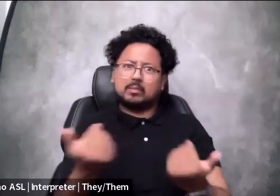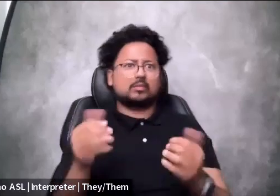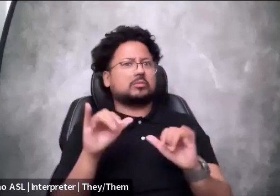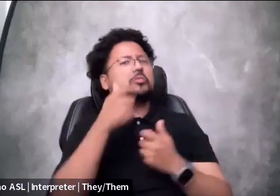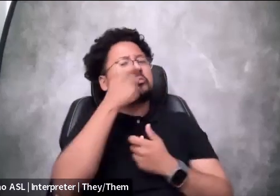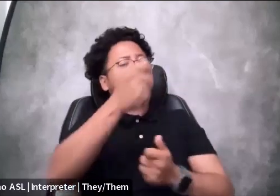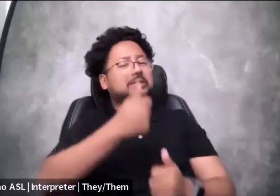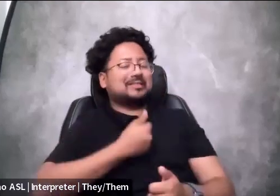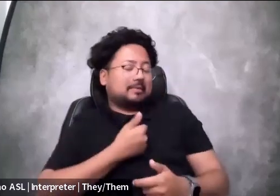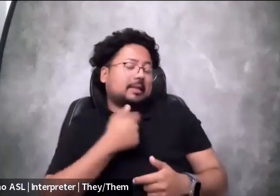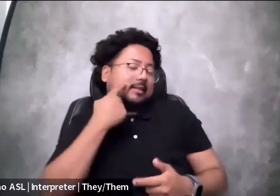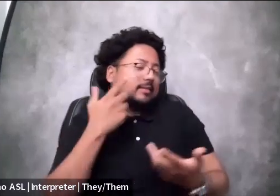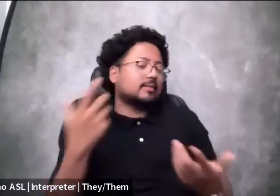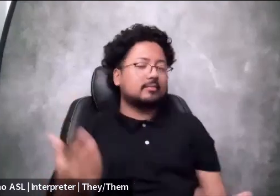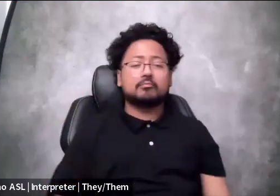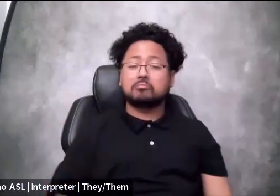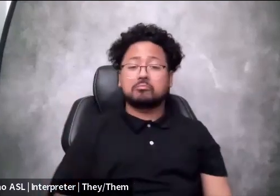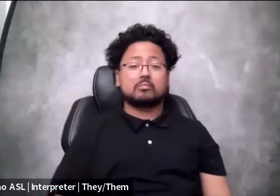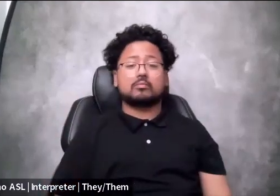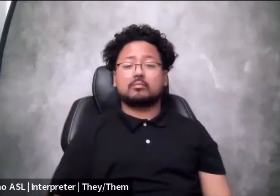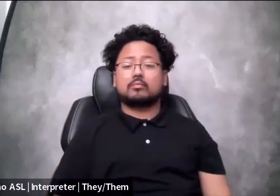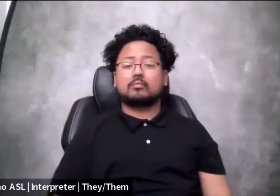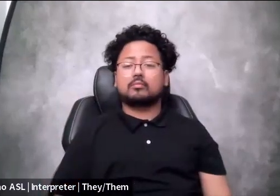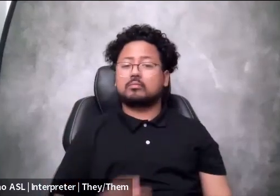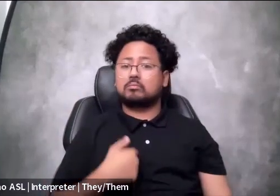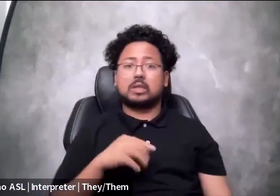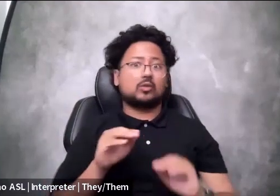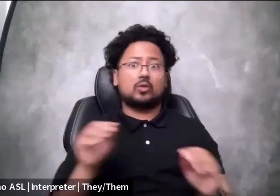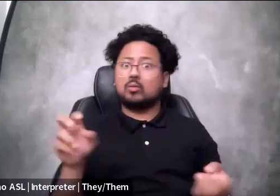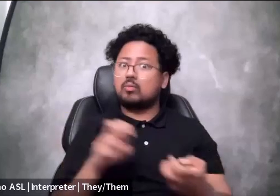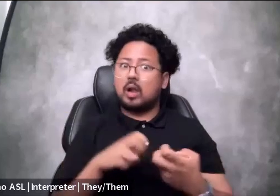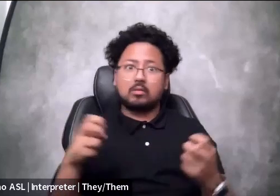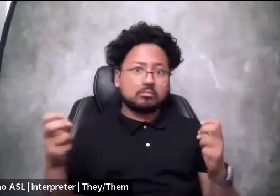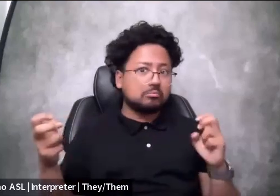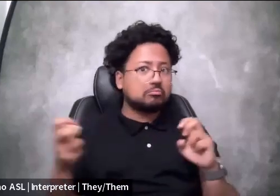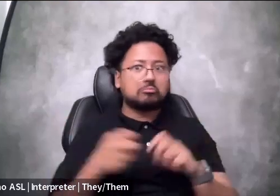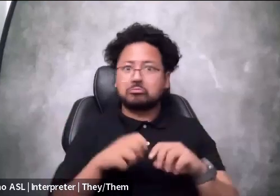I did not have a problem. It went really well. It went really well because of timing,